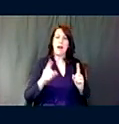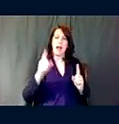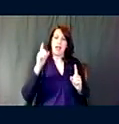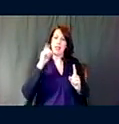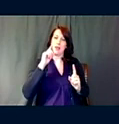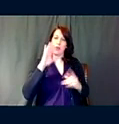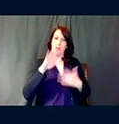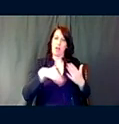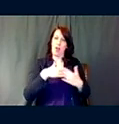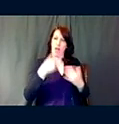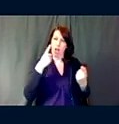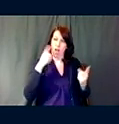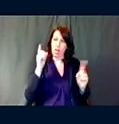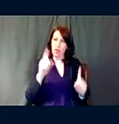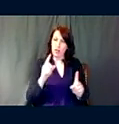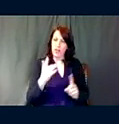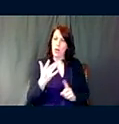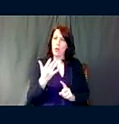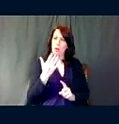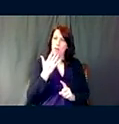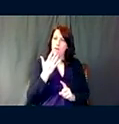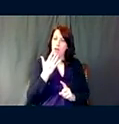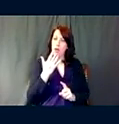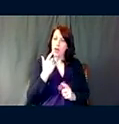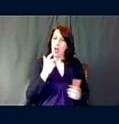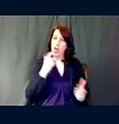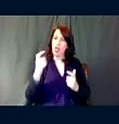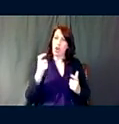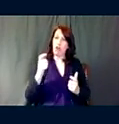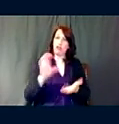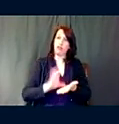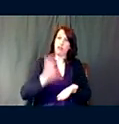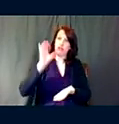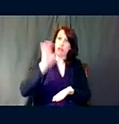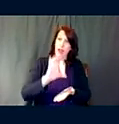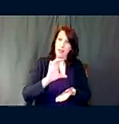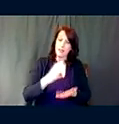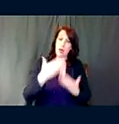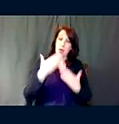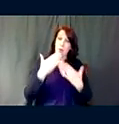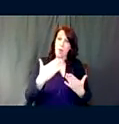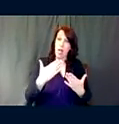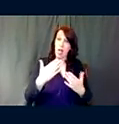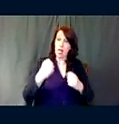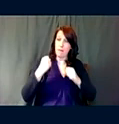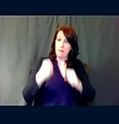HOW THIS GOES BUT I THINK WE'D ALL AGREE WE WOULD PREFER LARGER GRANTS THAT ARE WELL POWERED,